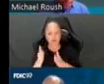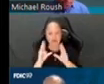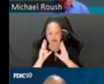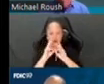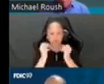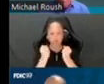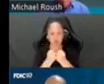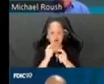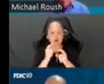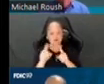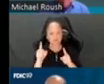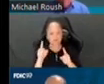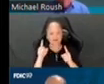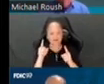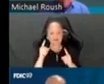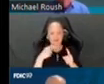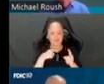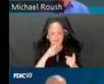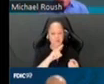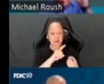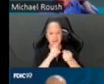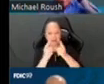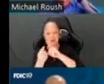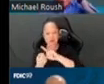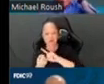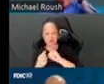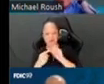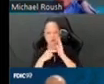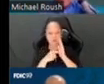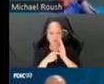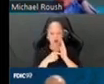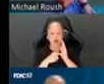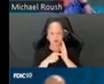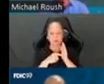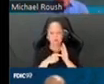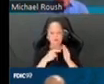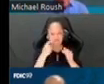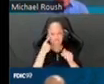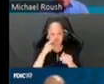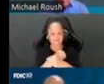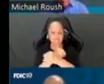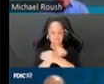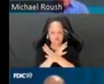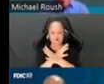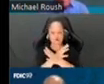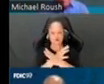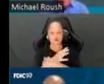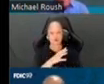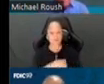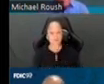As you can imagine, we evolved the model to be completely virtual. Our train the trainer